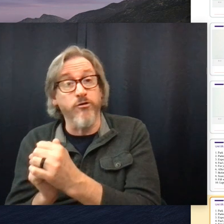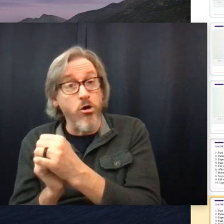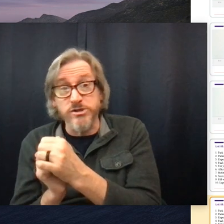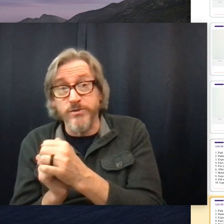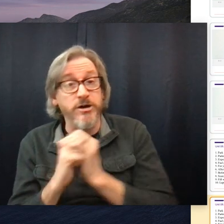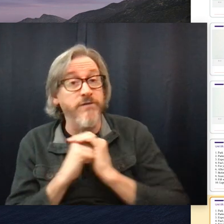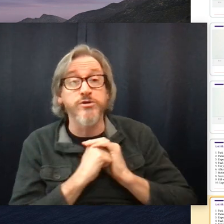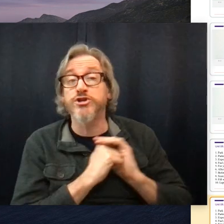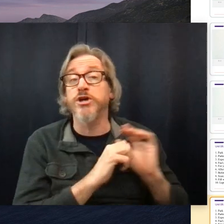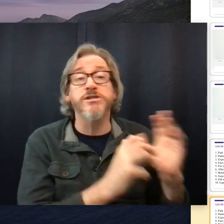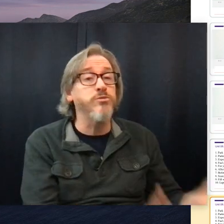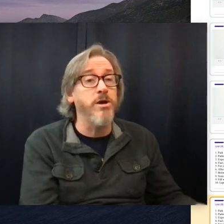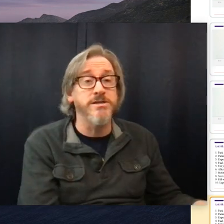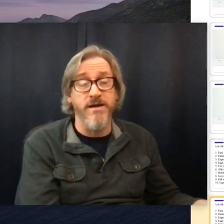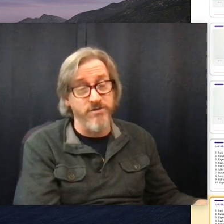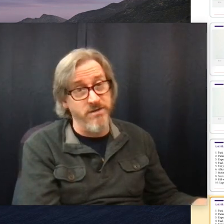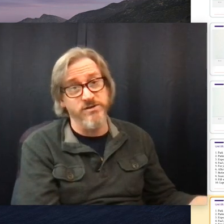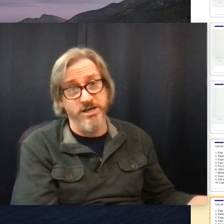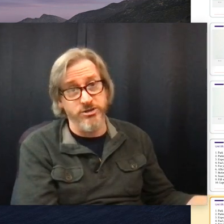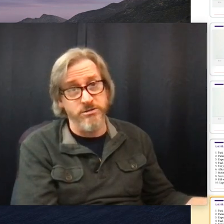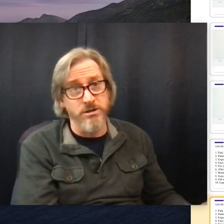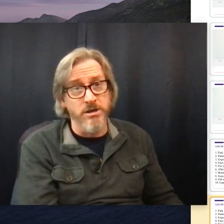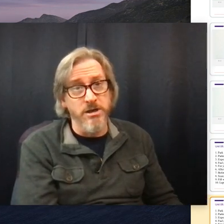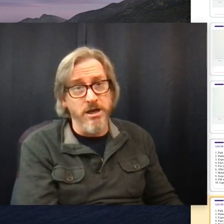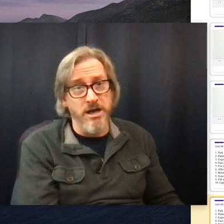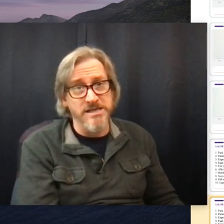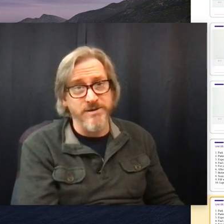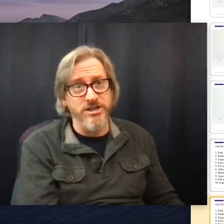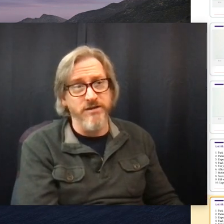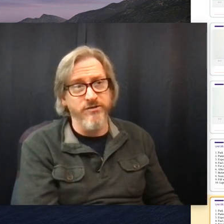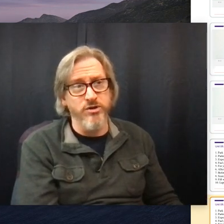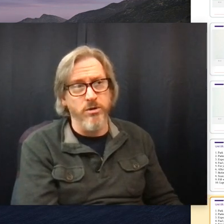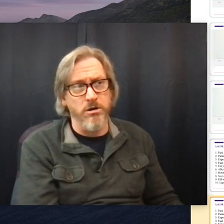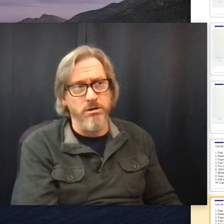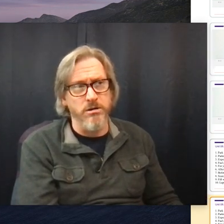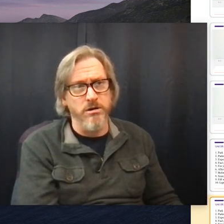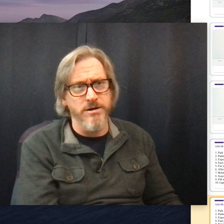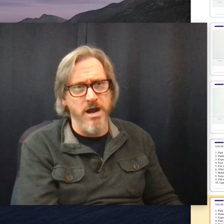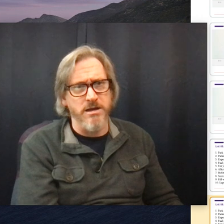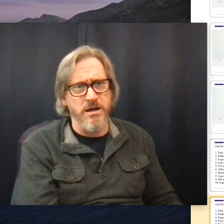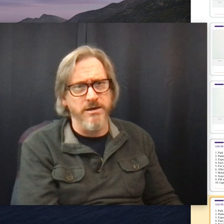they're also there if you just want to have conversation uh especially if you are not on